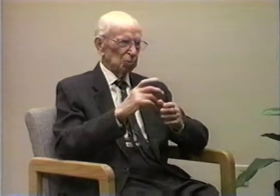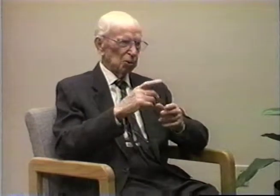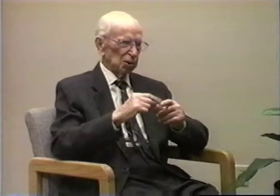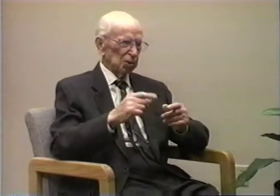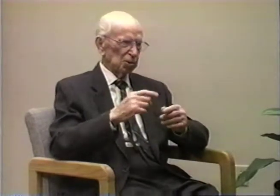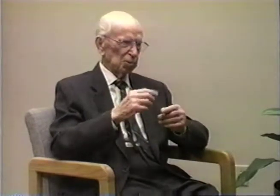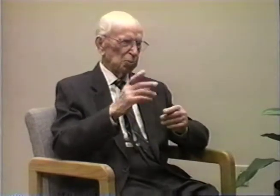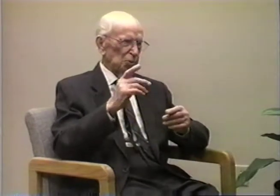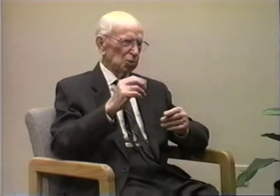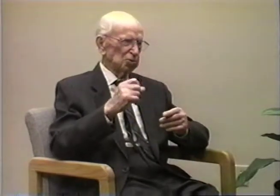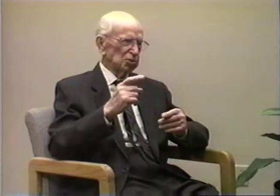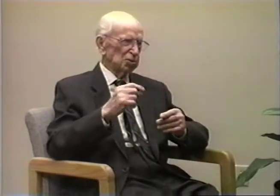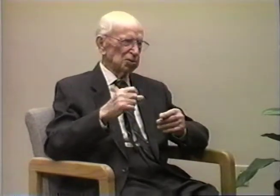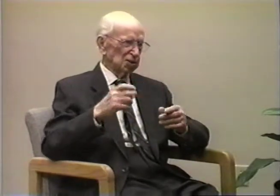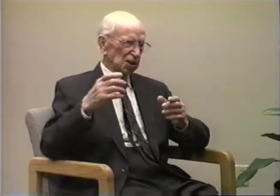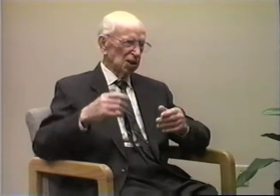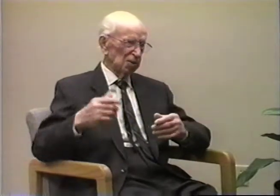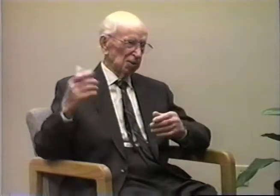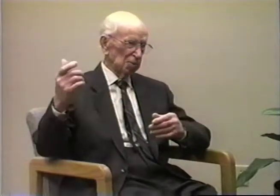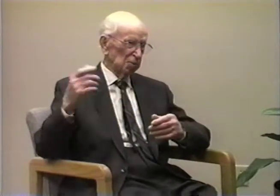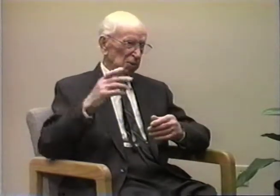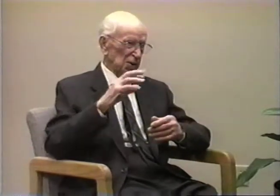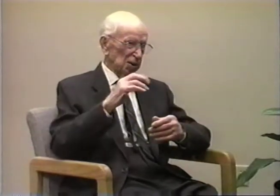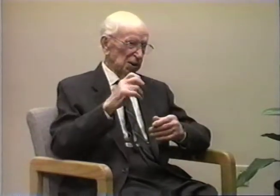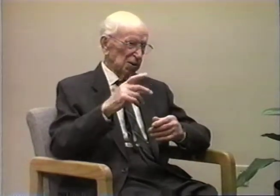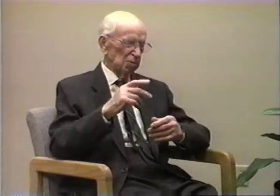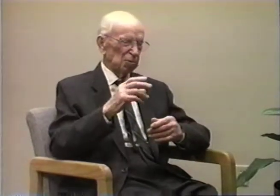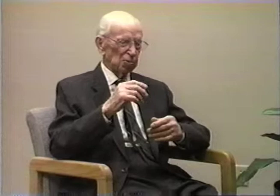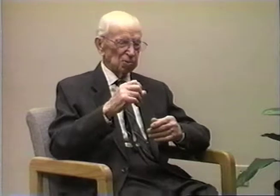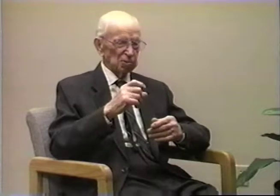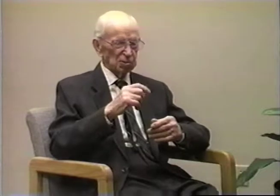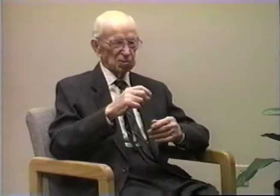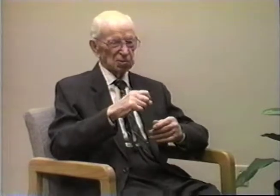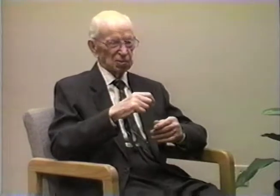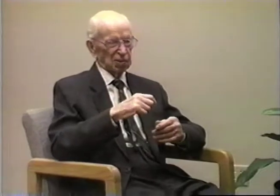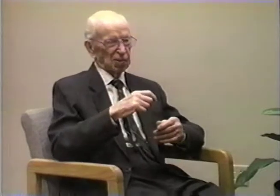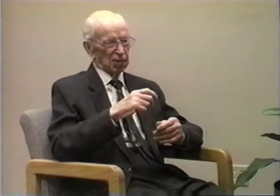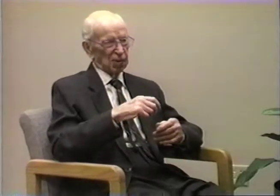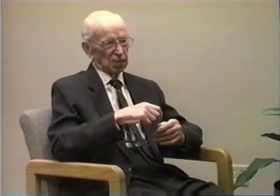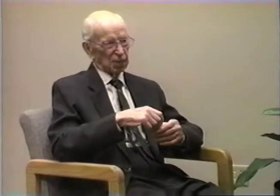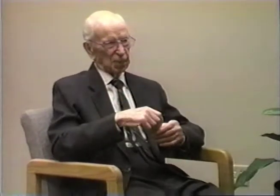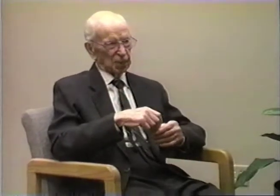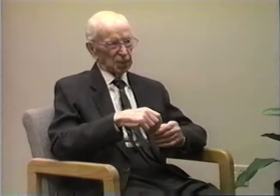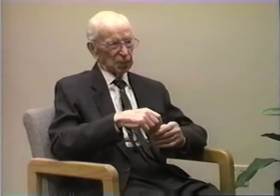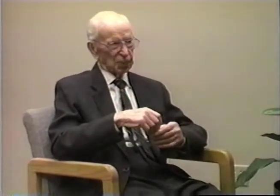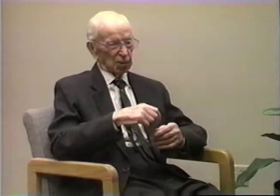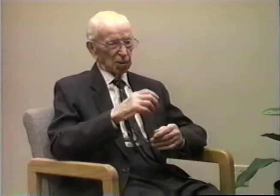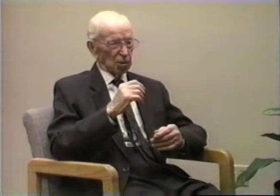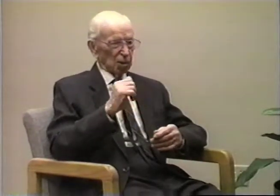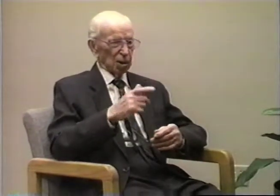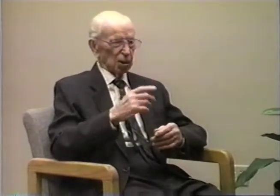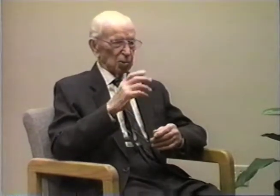What is left is the brick and stone of the building.